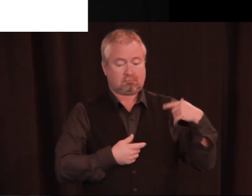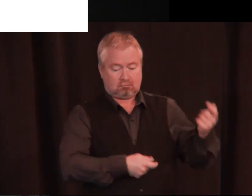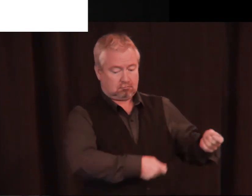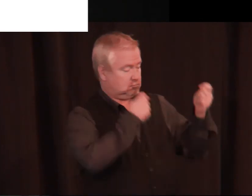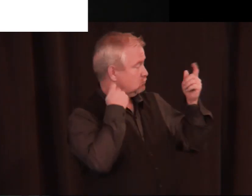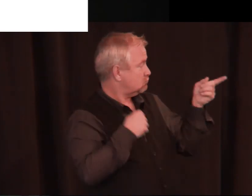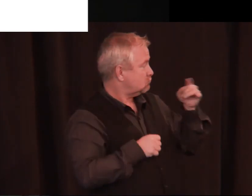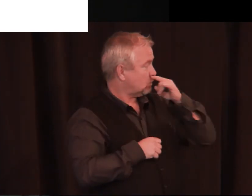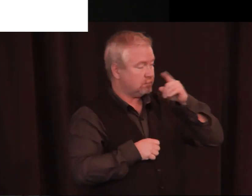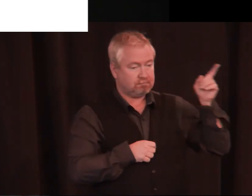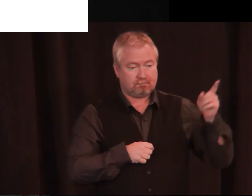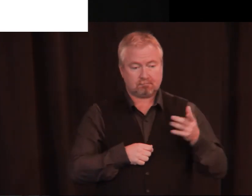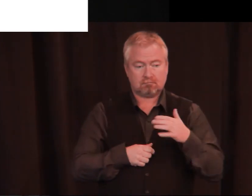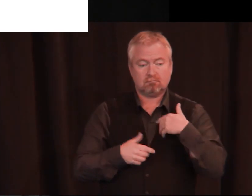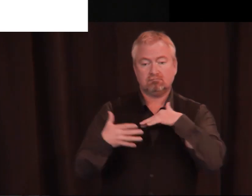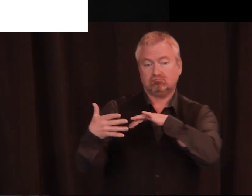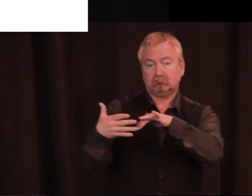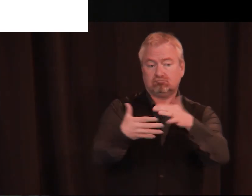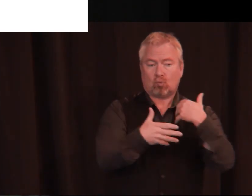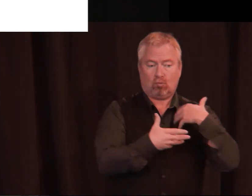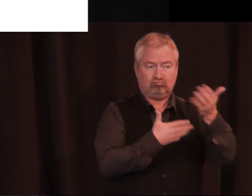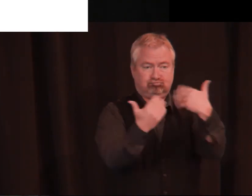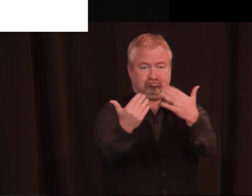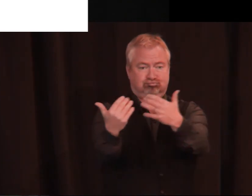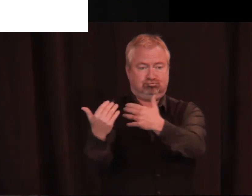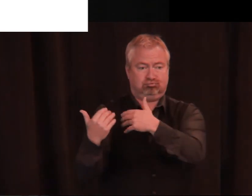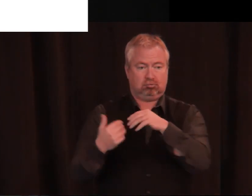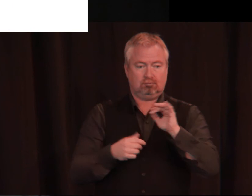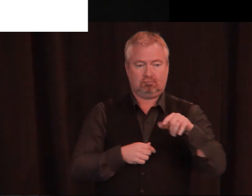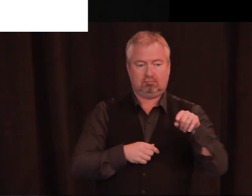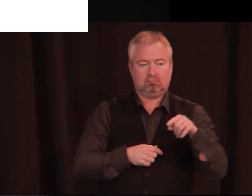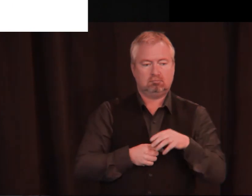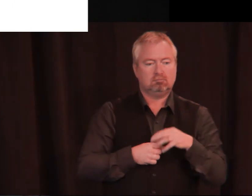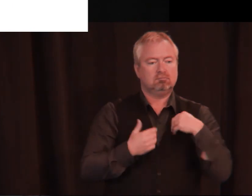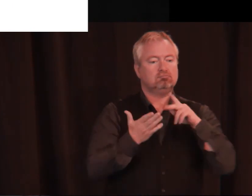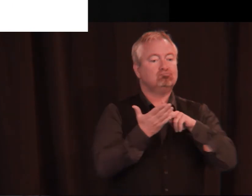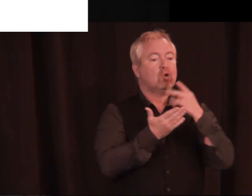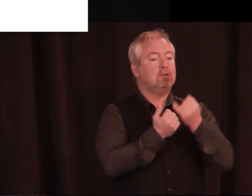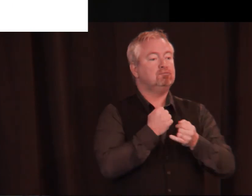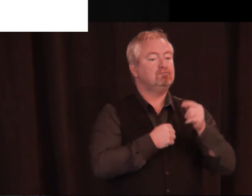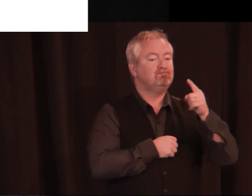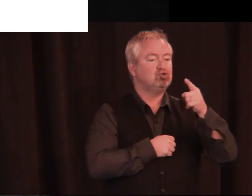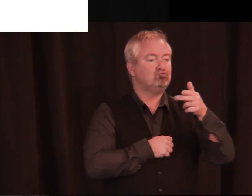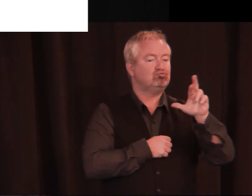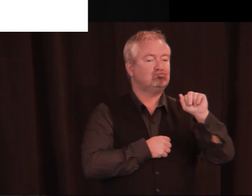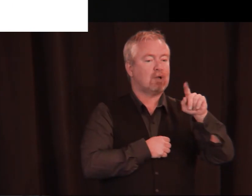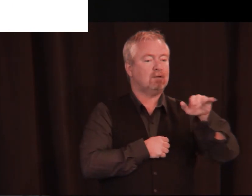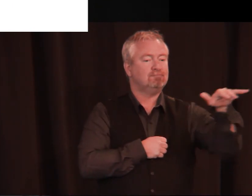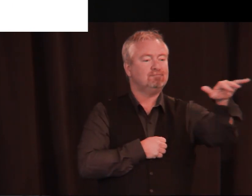And she had to do a school project in first grade, all the kids in her school, her first grade class, had to do it, where they had to talk about,